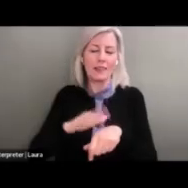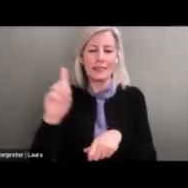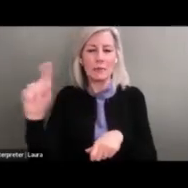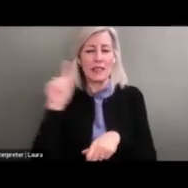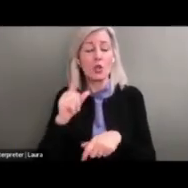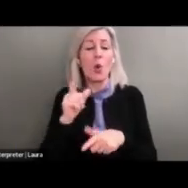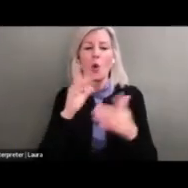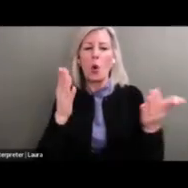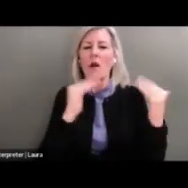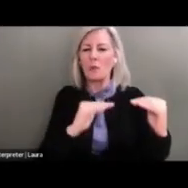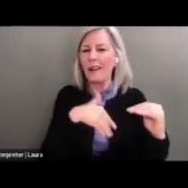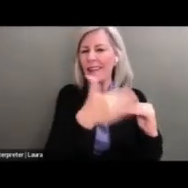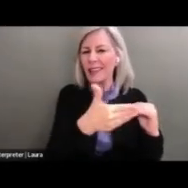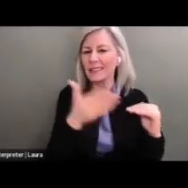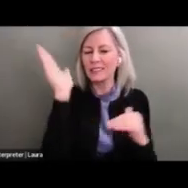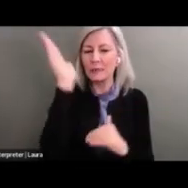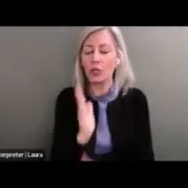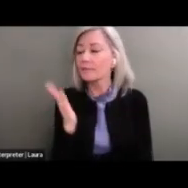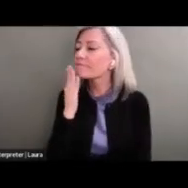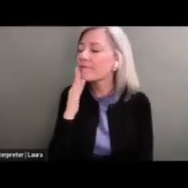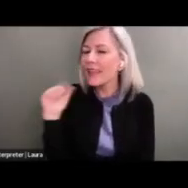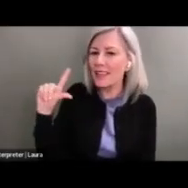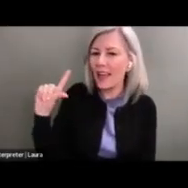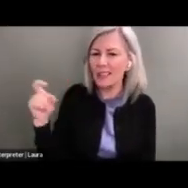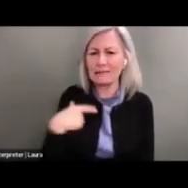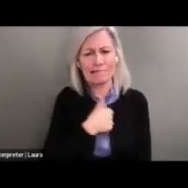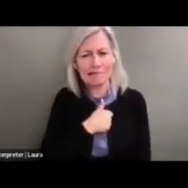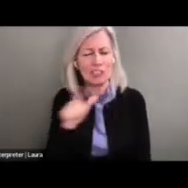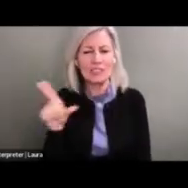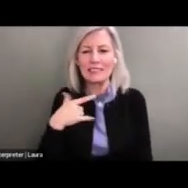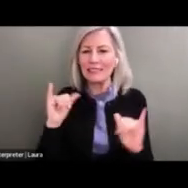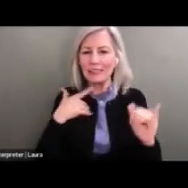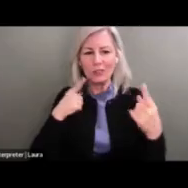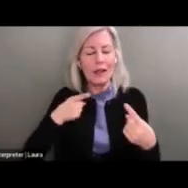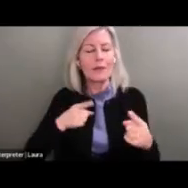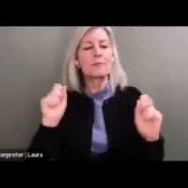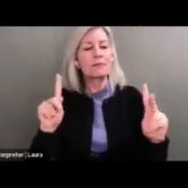Sounds great. Thank you, Alixe. Sorry she's still having difficulty. So let's keep going.